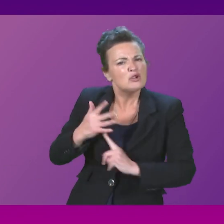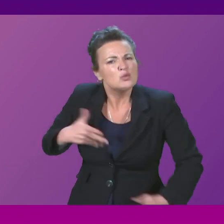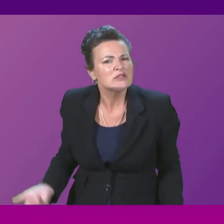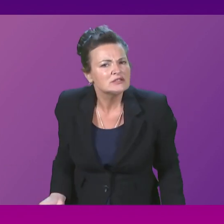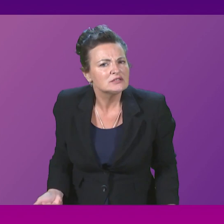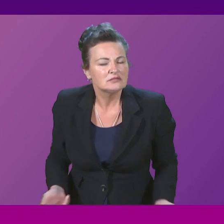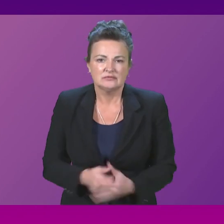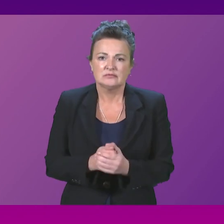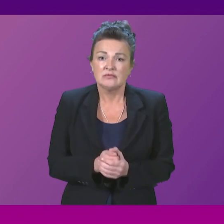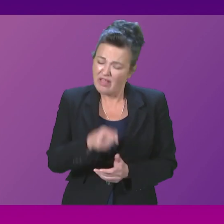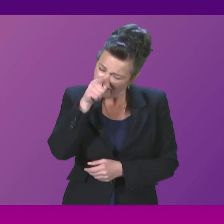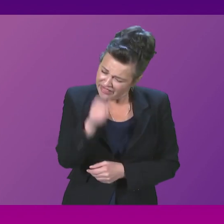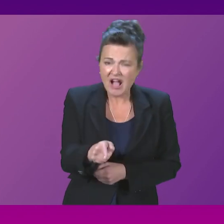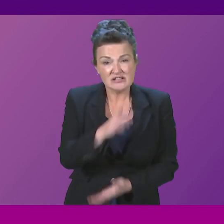That is the reality.